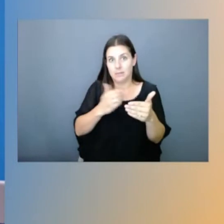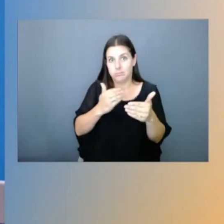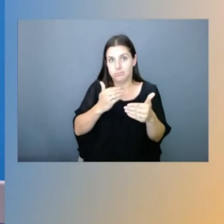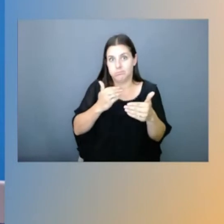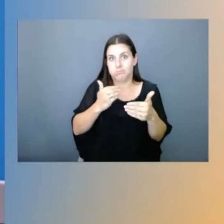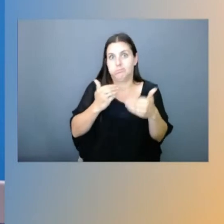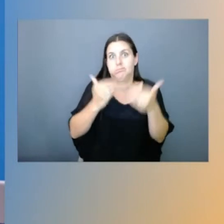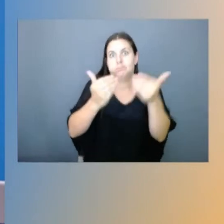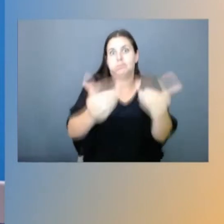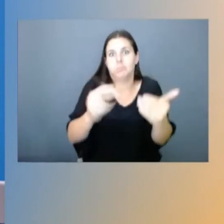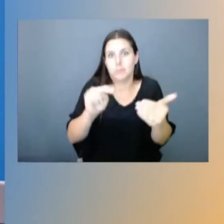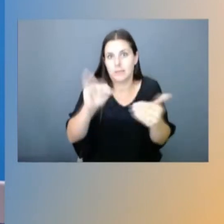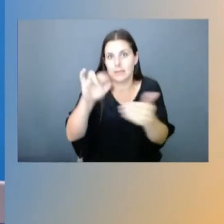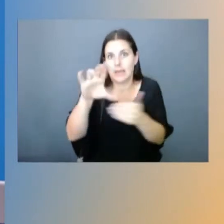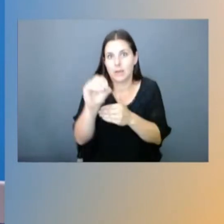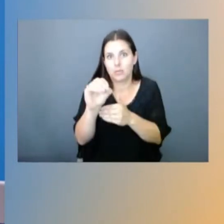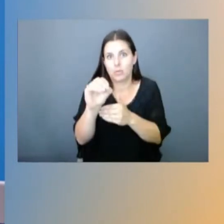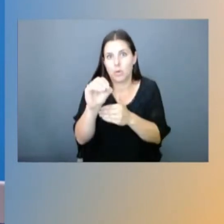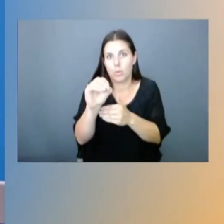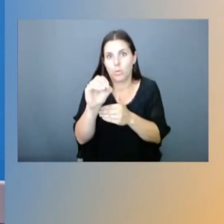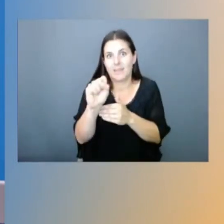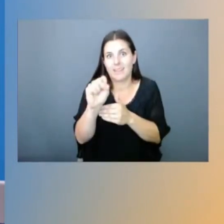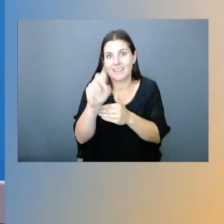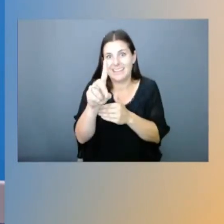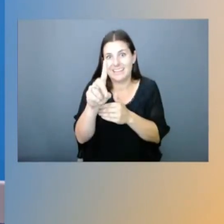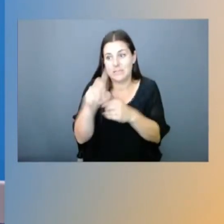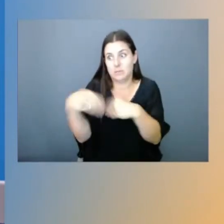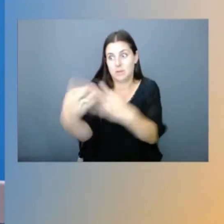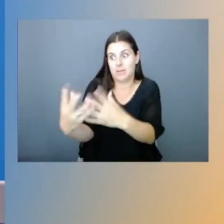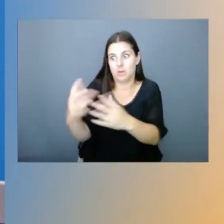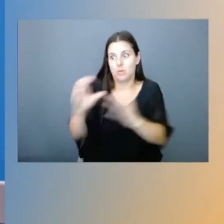into our customer's hand, we dog fed the solution to power up